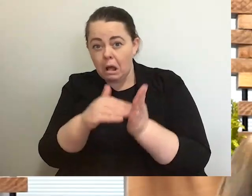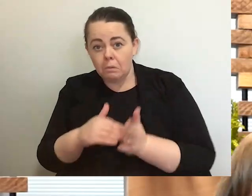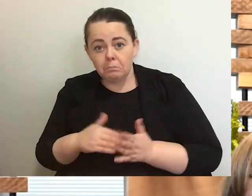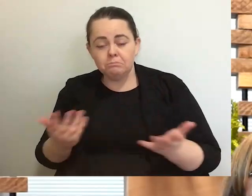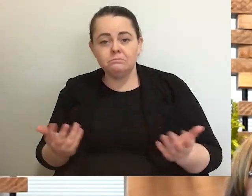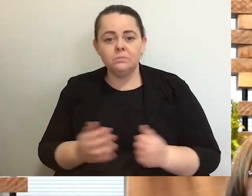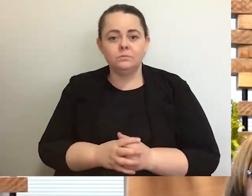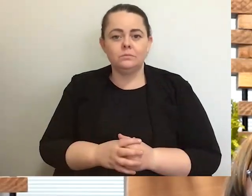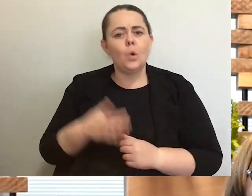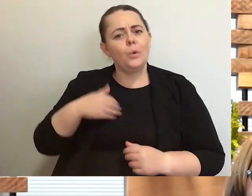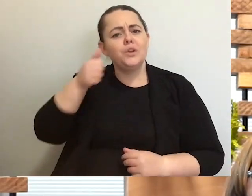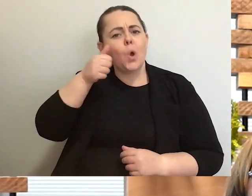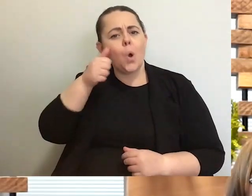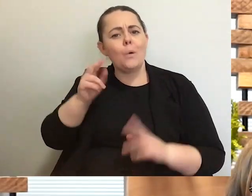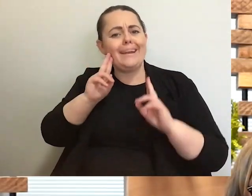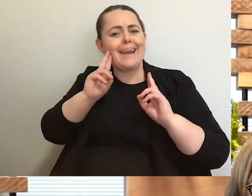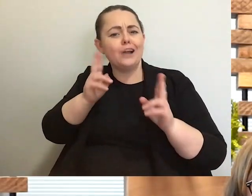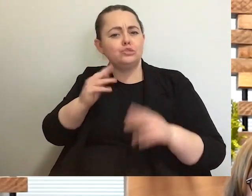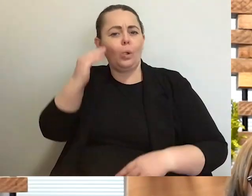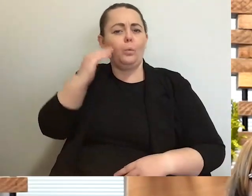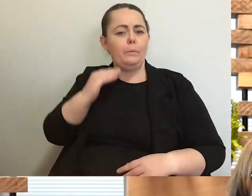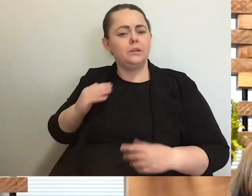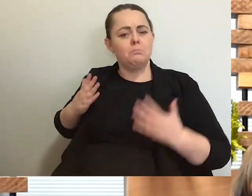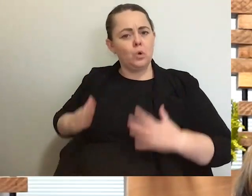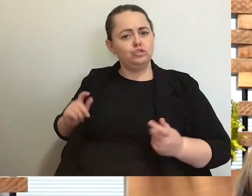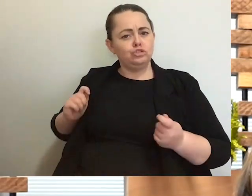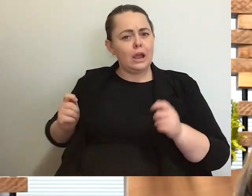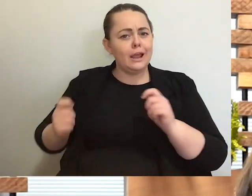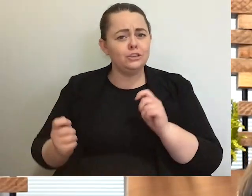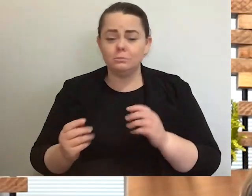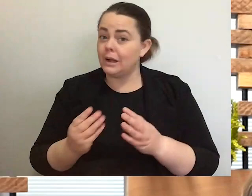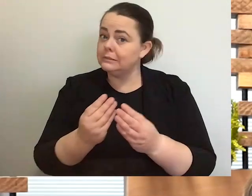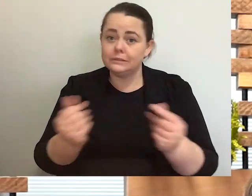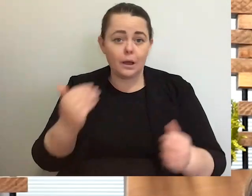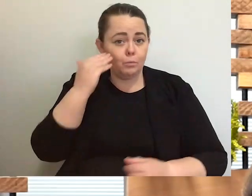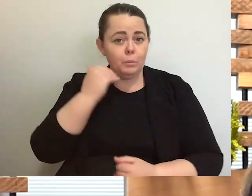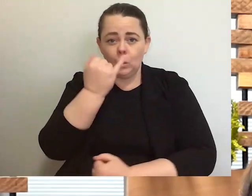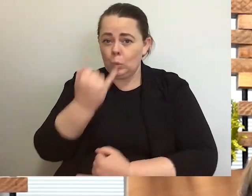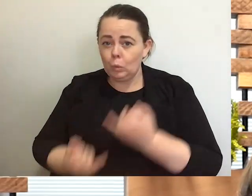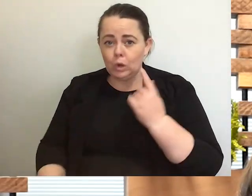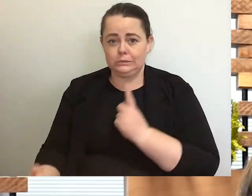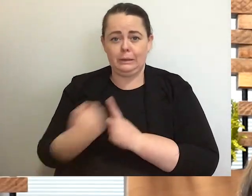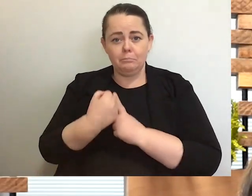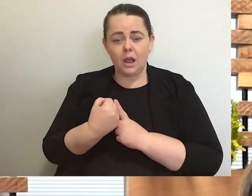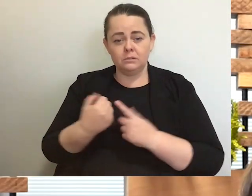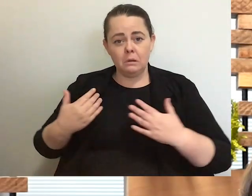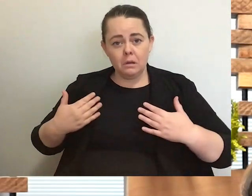and a transition for all women, for some women, there are more difficulties in mental and physical health through that transition period,